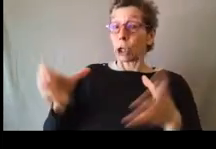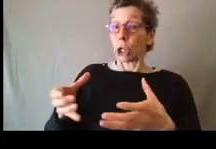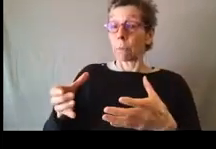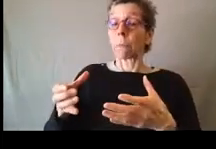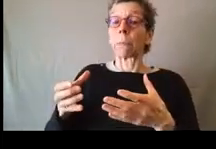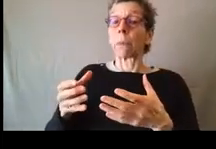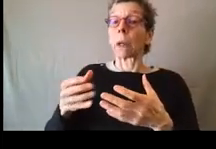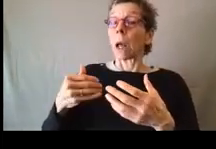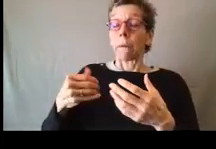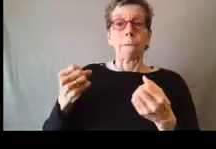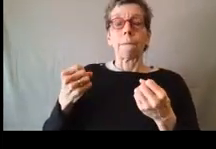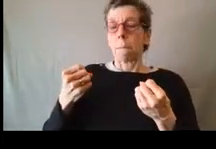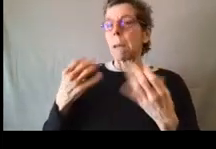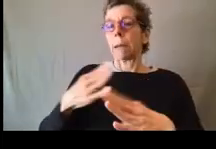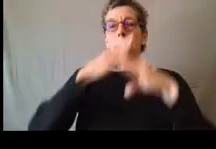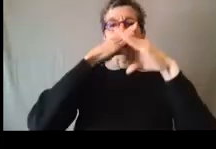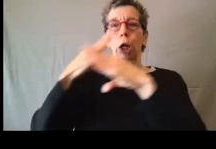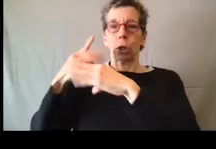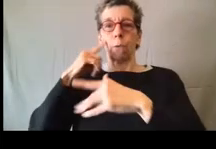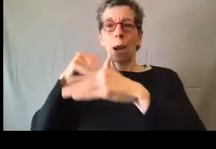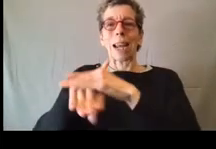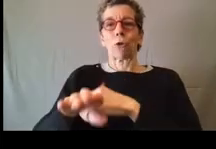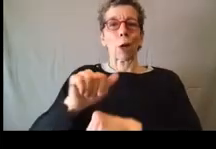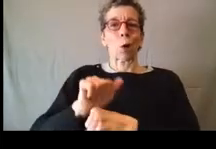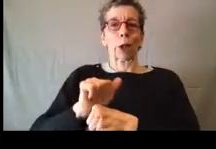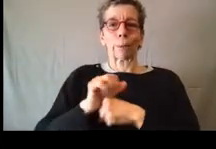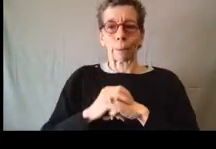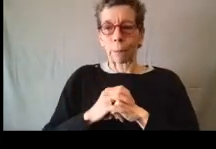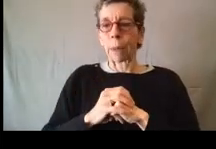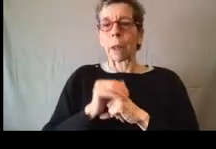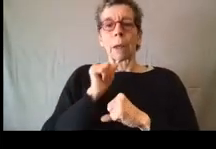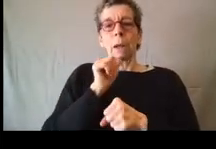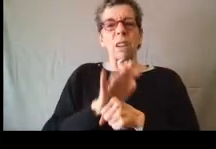barriers entering the workforce. Not enough is known about what interventions work or